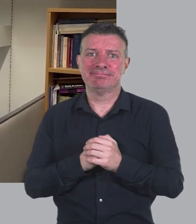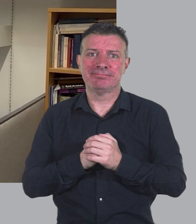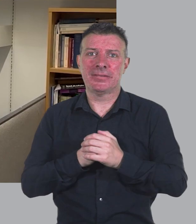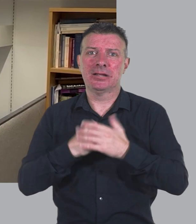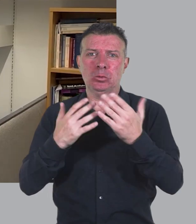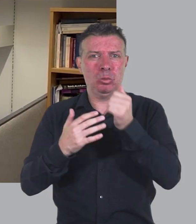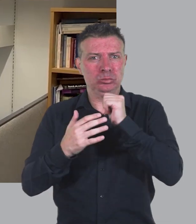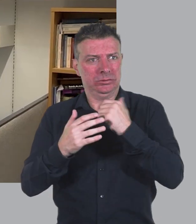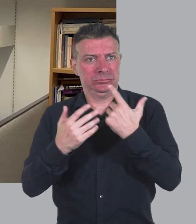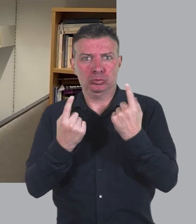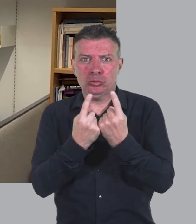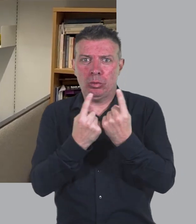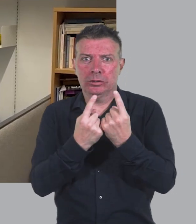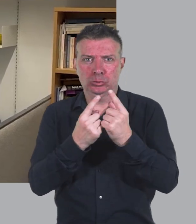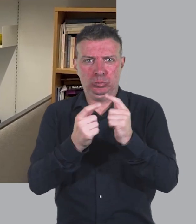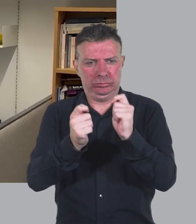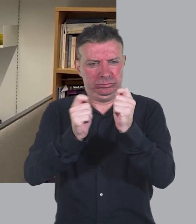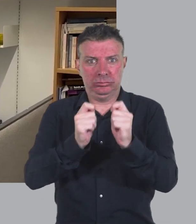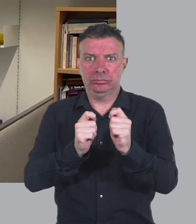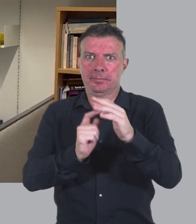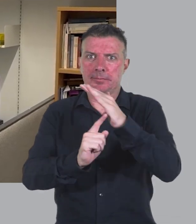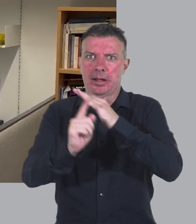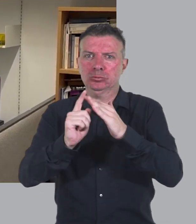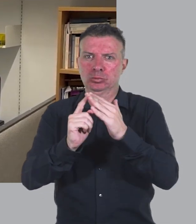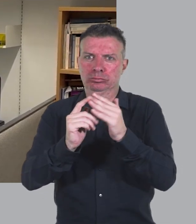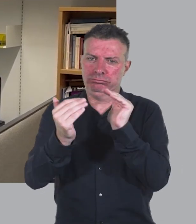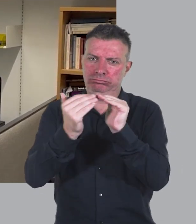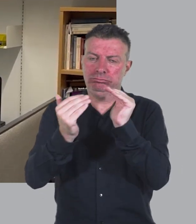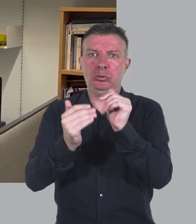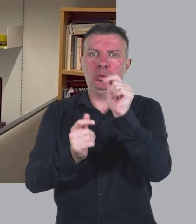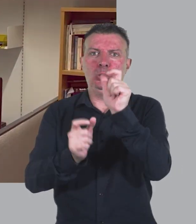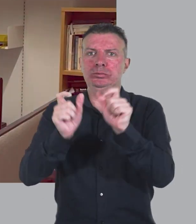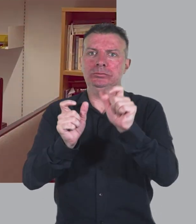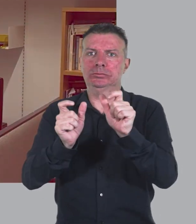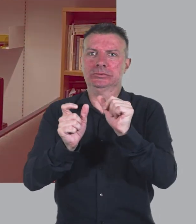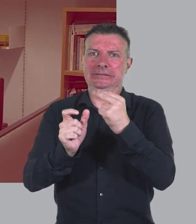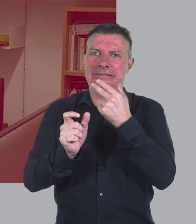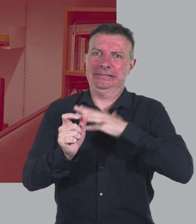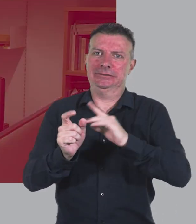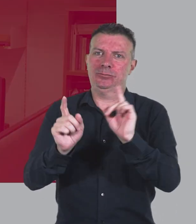using established tools to shape the market to fit user needs.